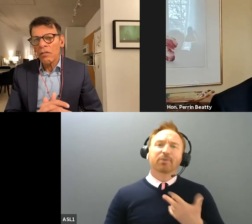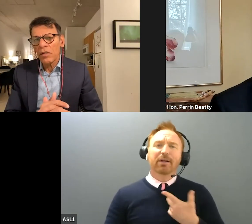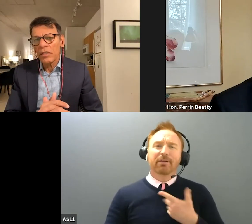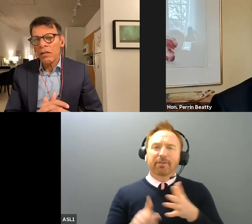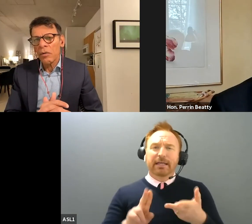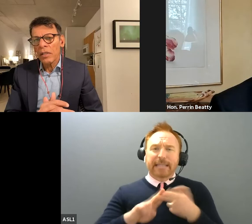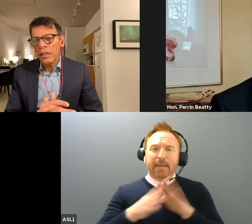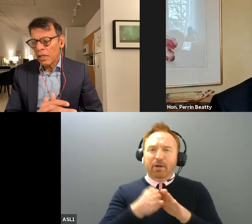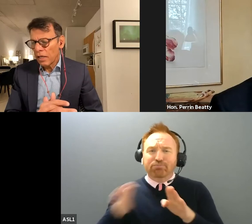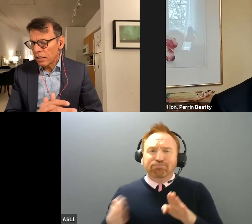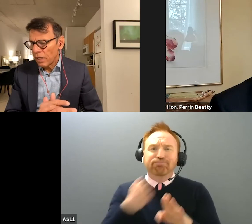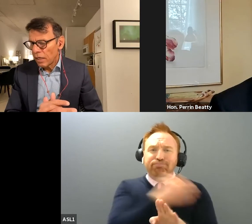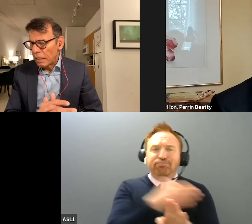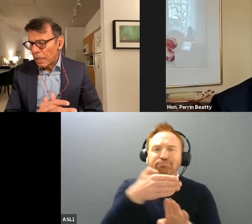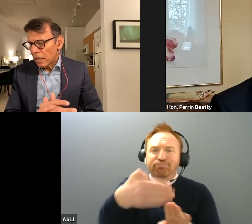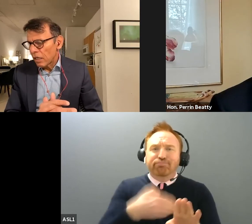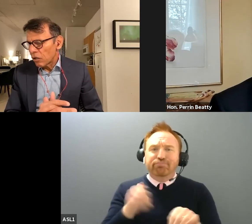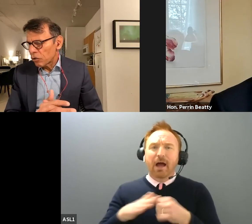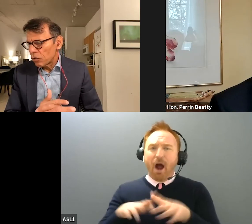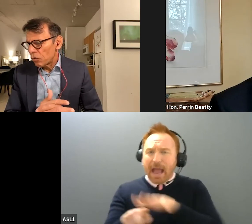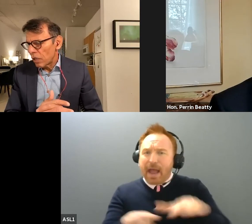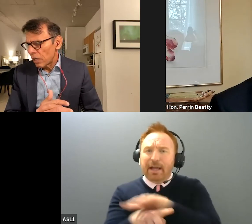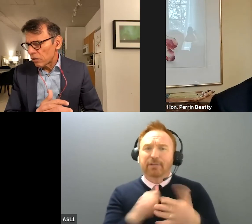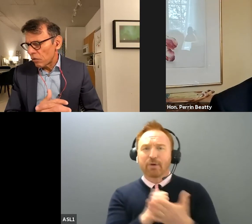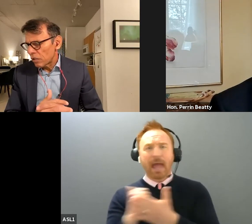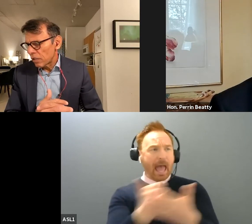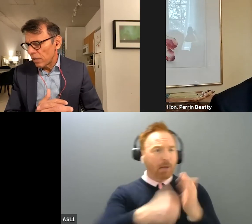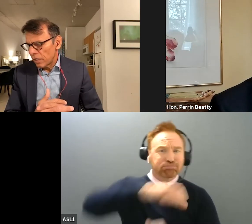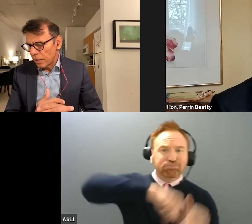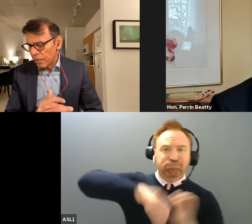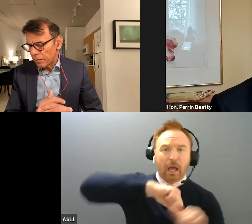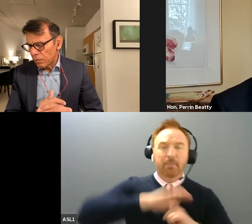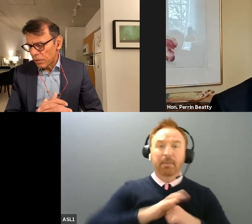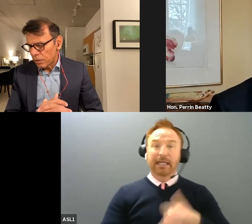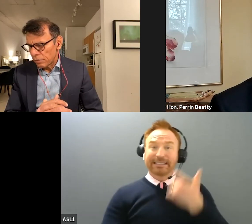of us take for granted at the end of the day. And I think also, too, I saw recently in the the